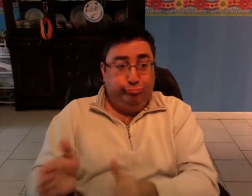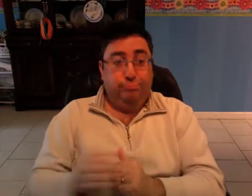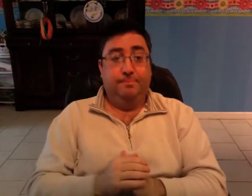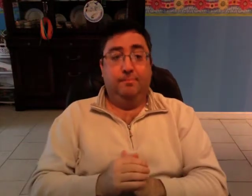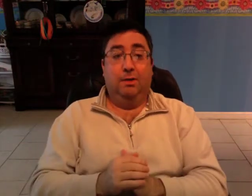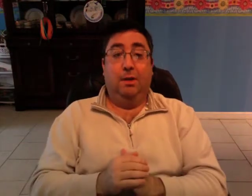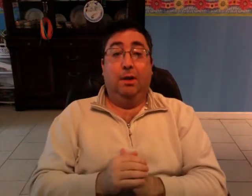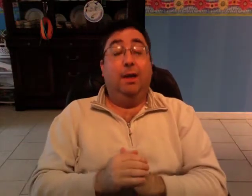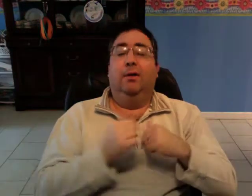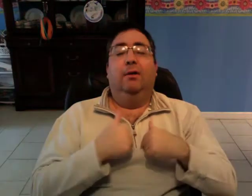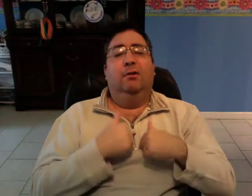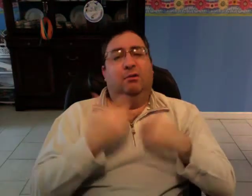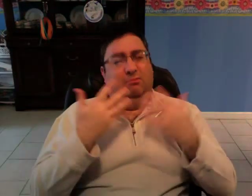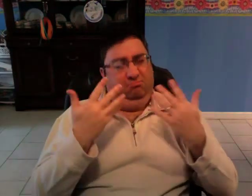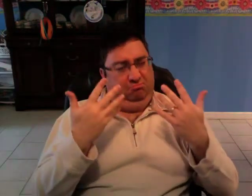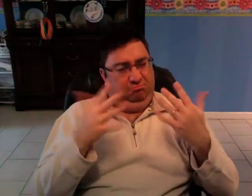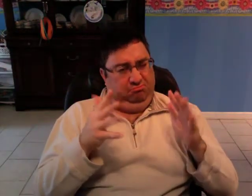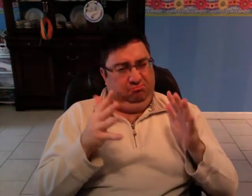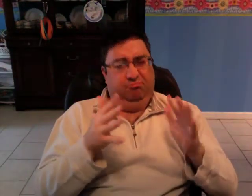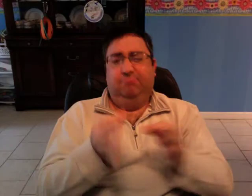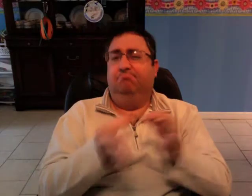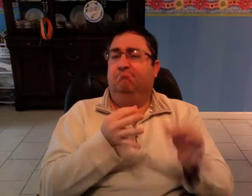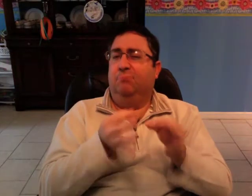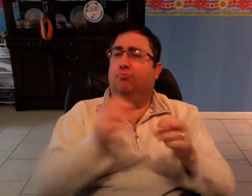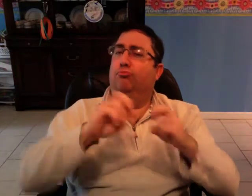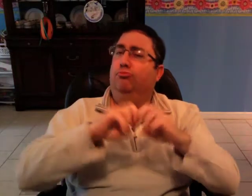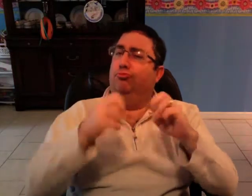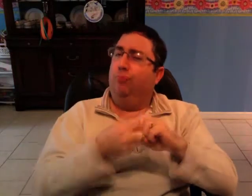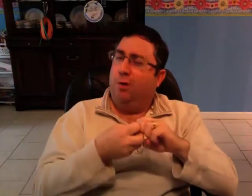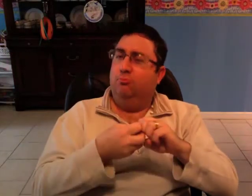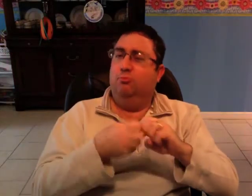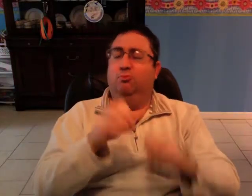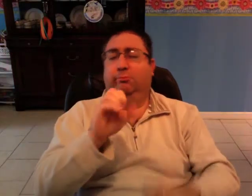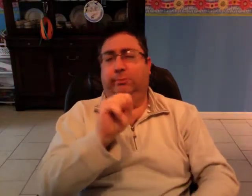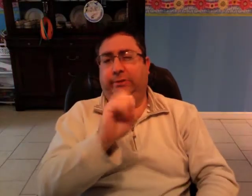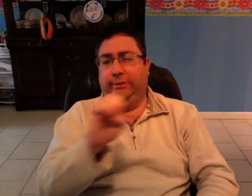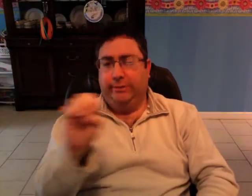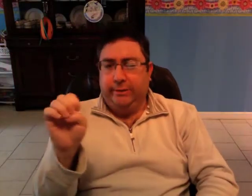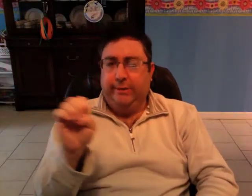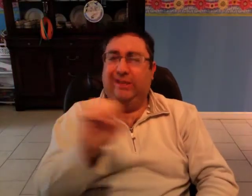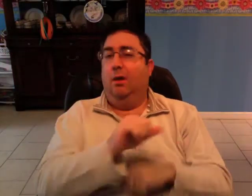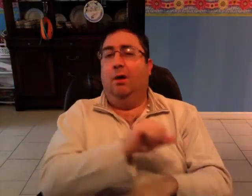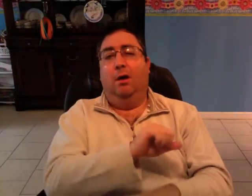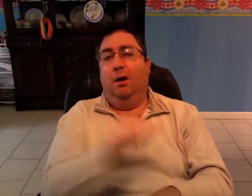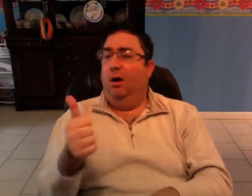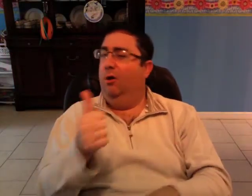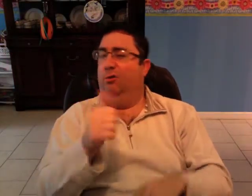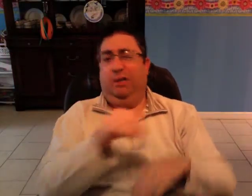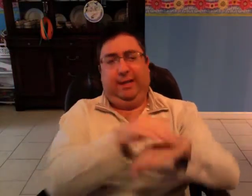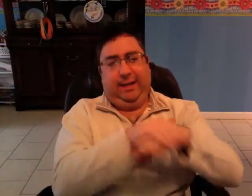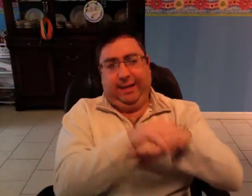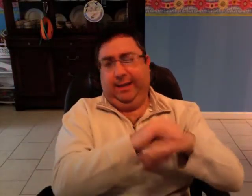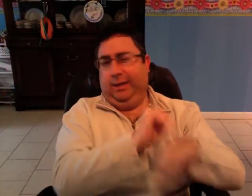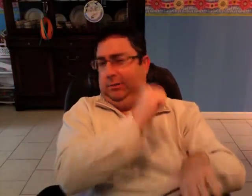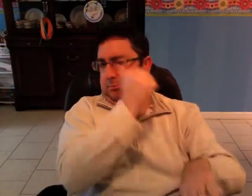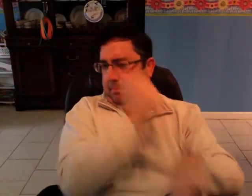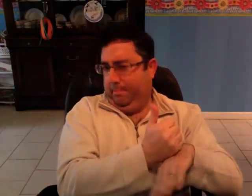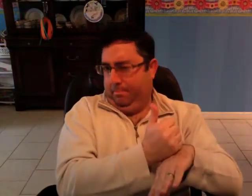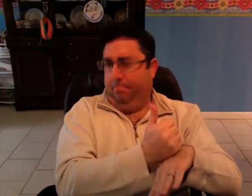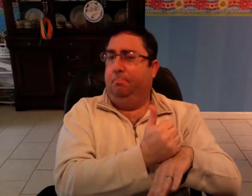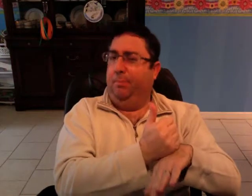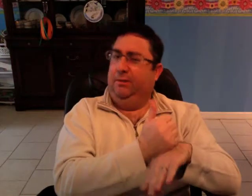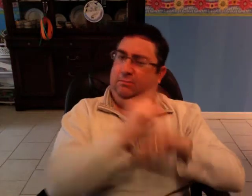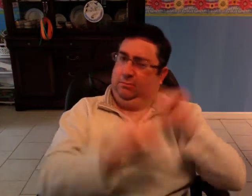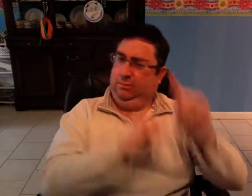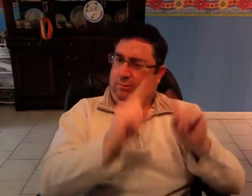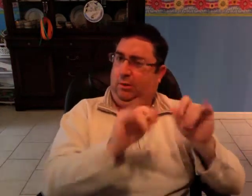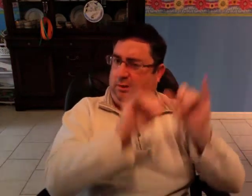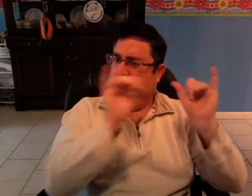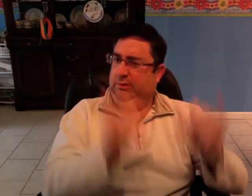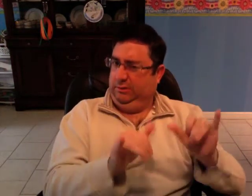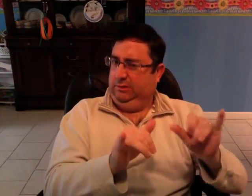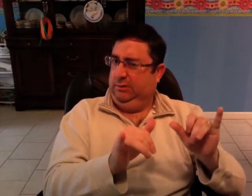I've already explained the problems with SEE and other English-based systems